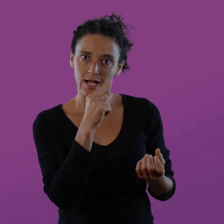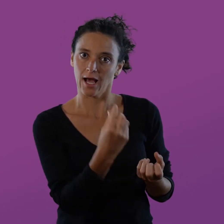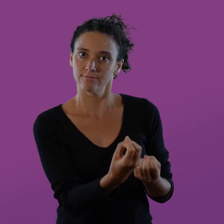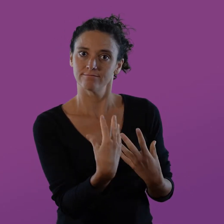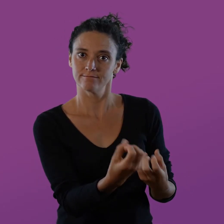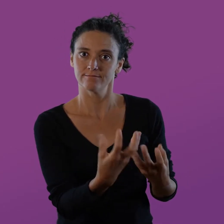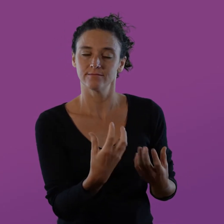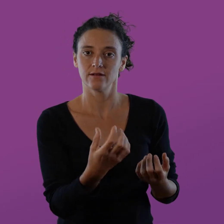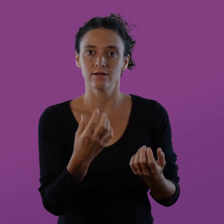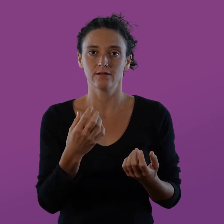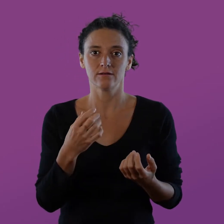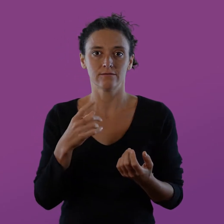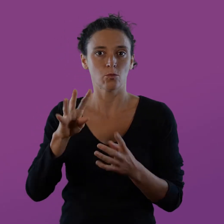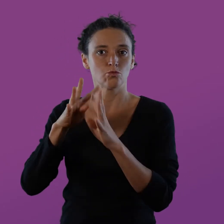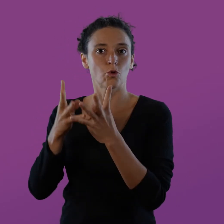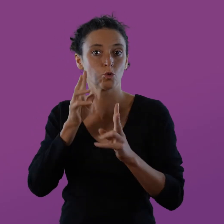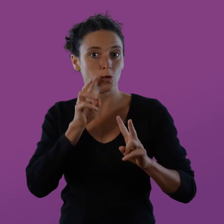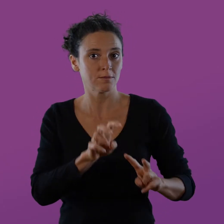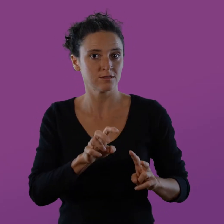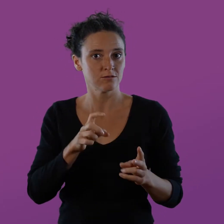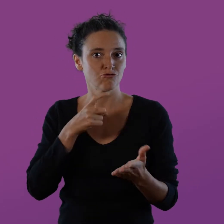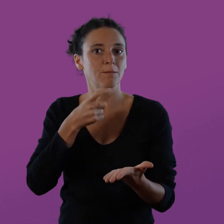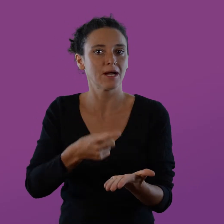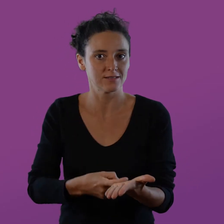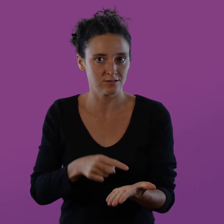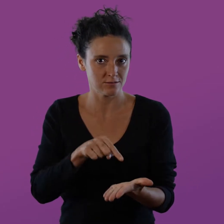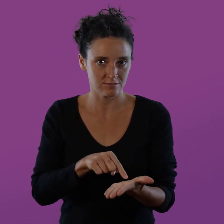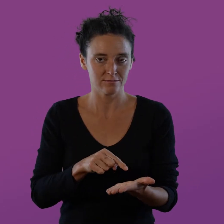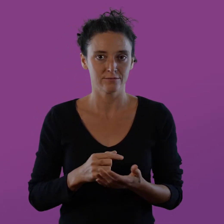their own experiences and thus inform the Royal Commission’s recommendations.